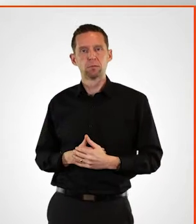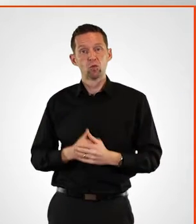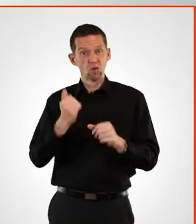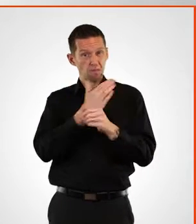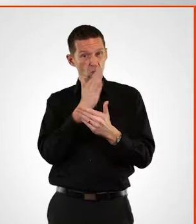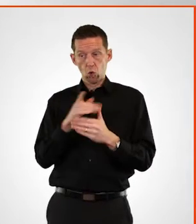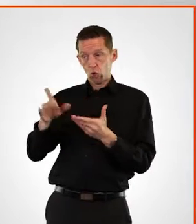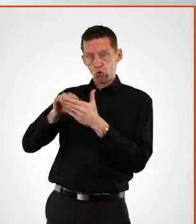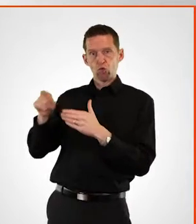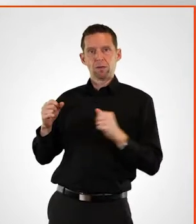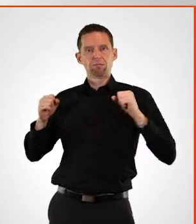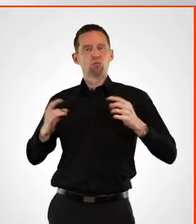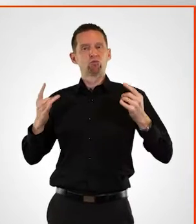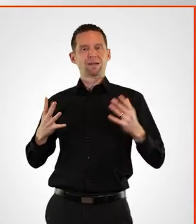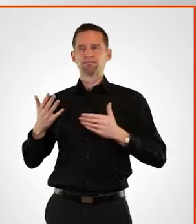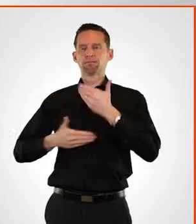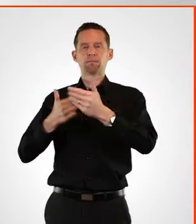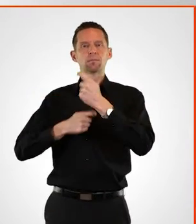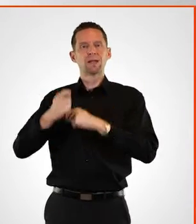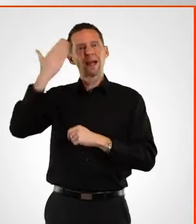so to make sure that that student is prepared for adulthood.